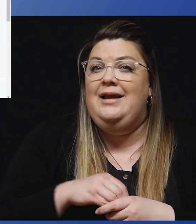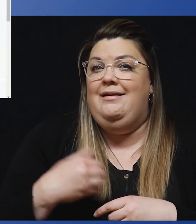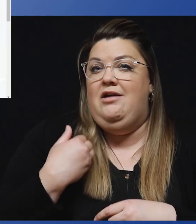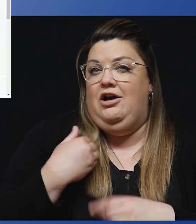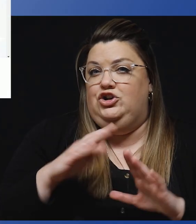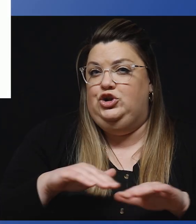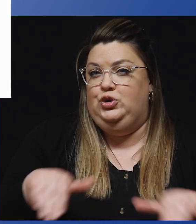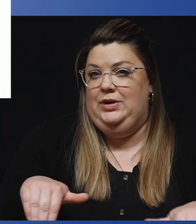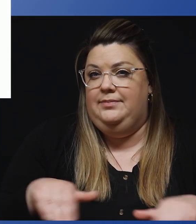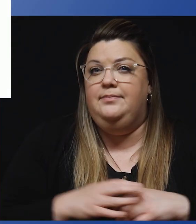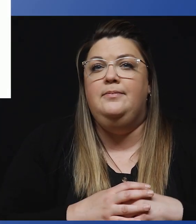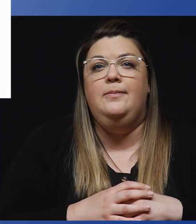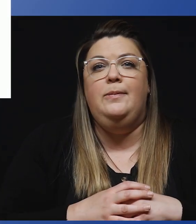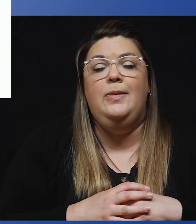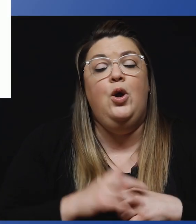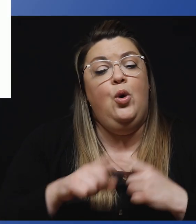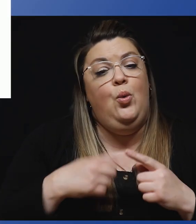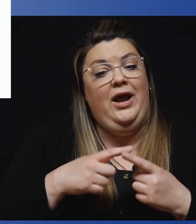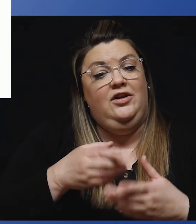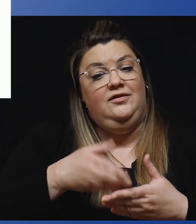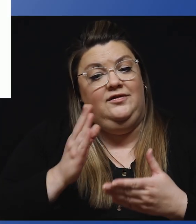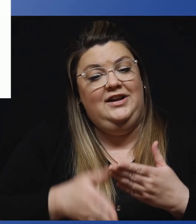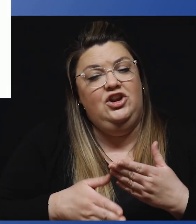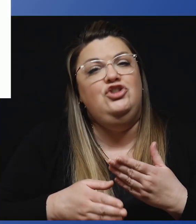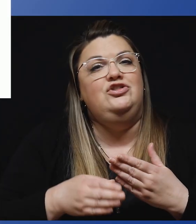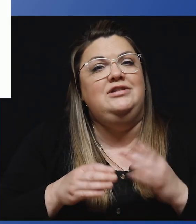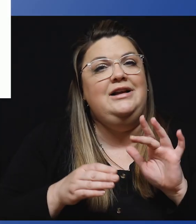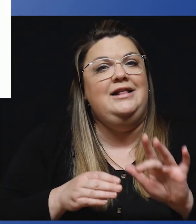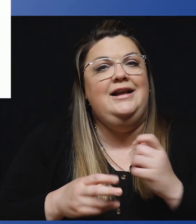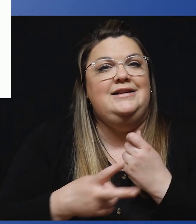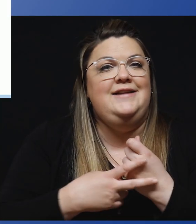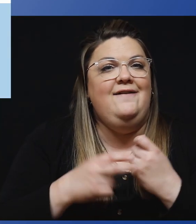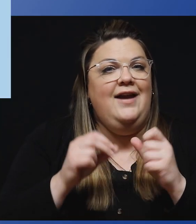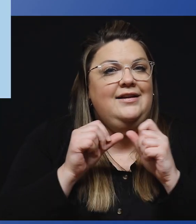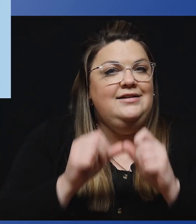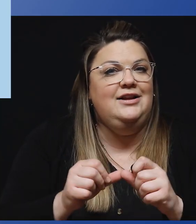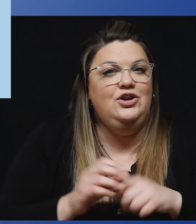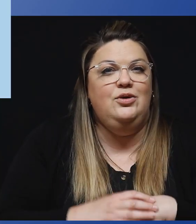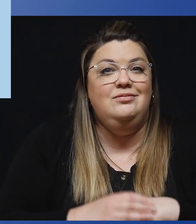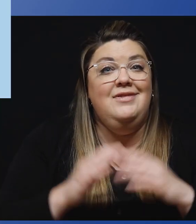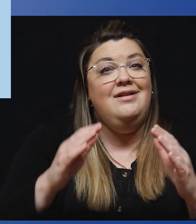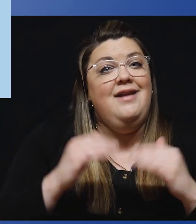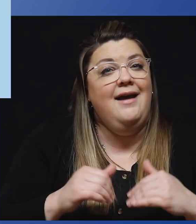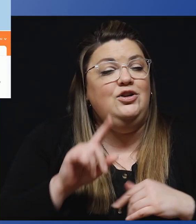Once completed, click Save and Continue. Next, you will be asked to provide information